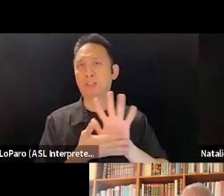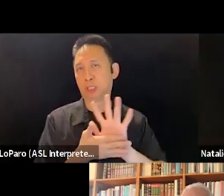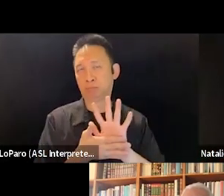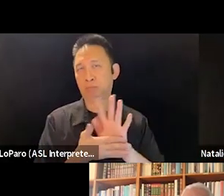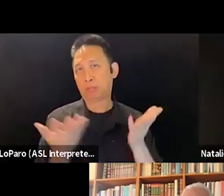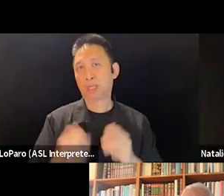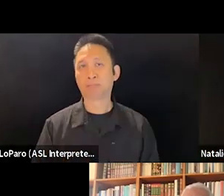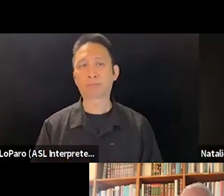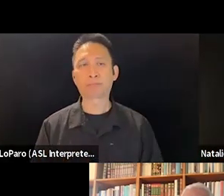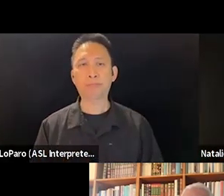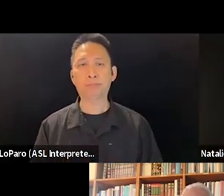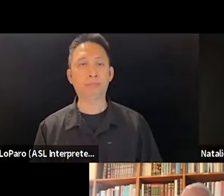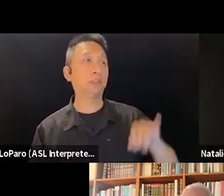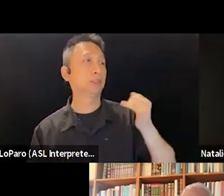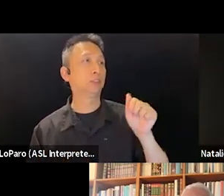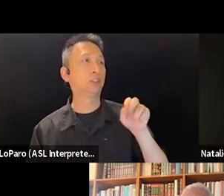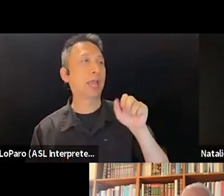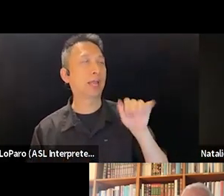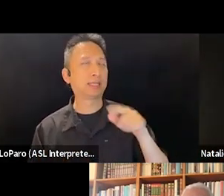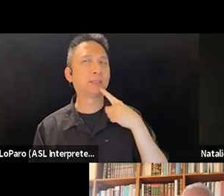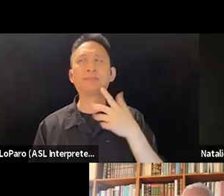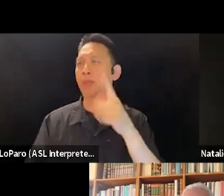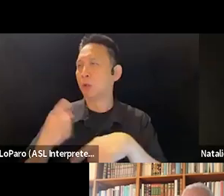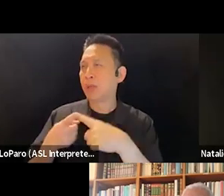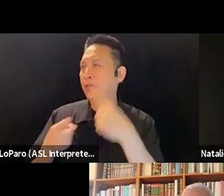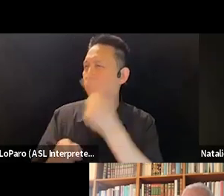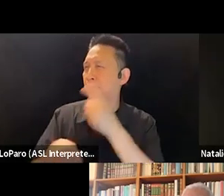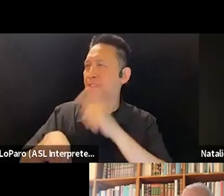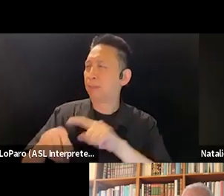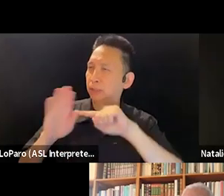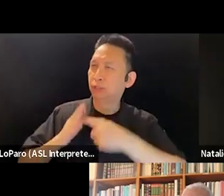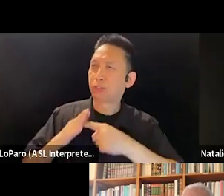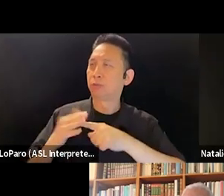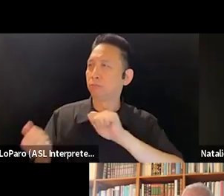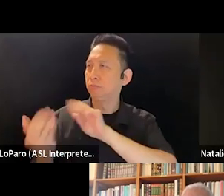And when do you think is the right time in this process to start approaching broadcasters?